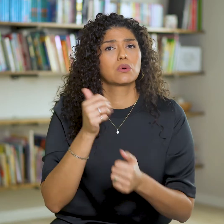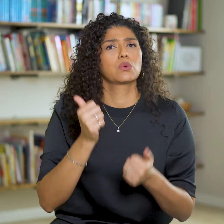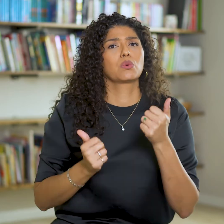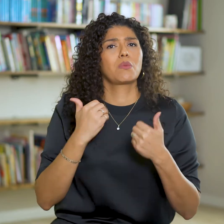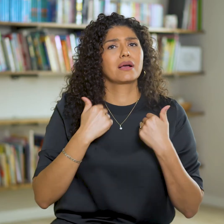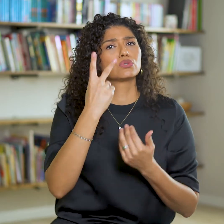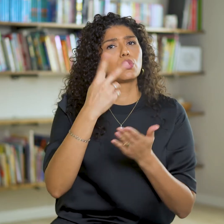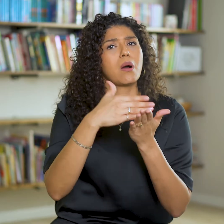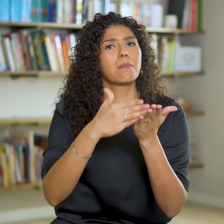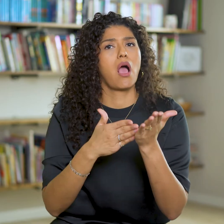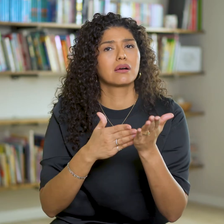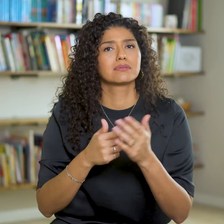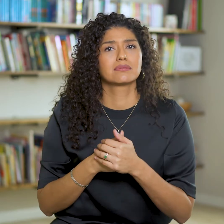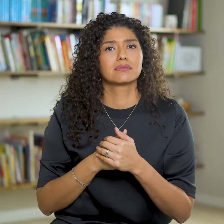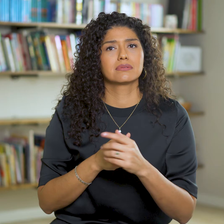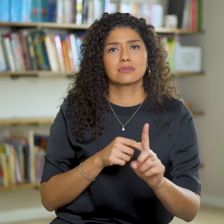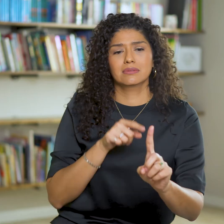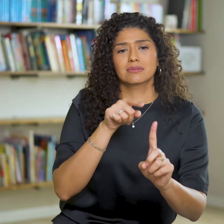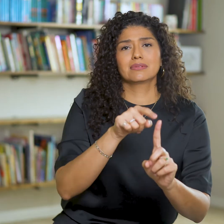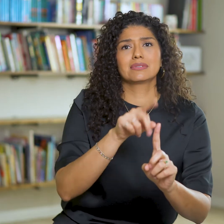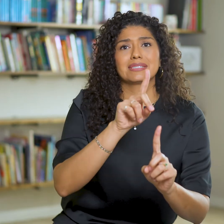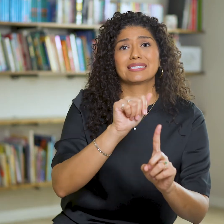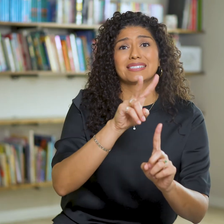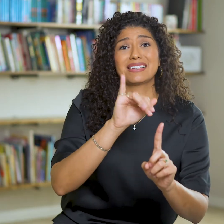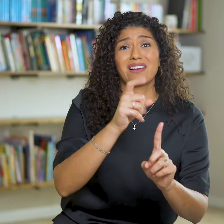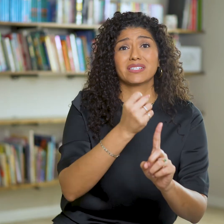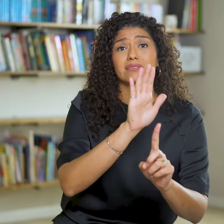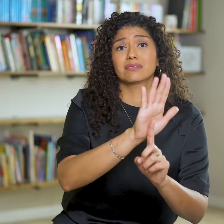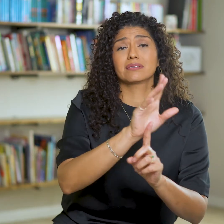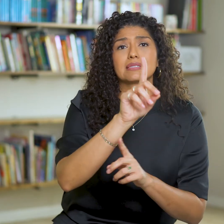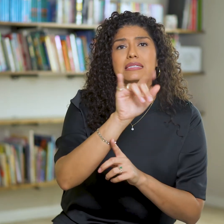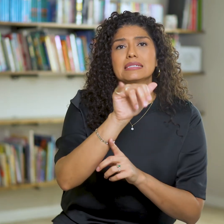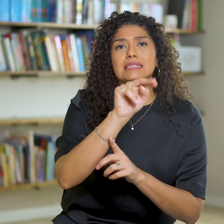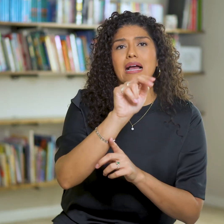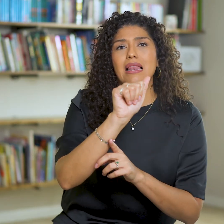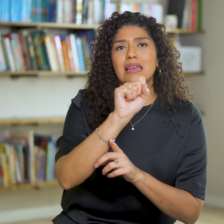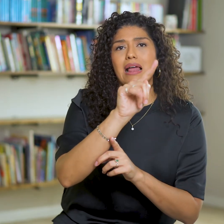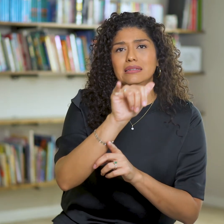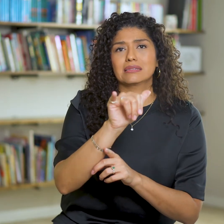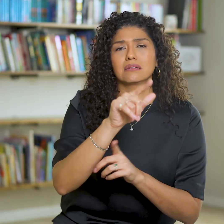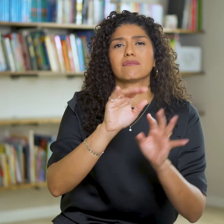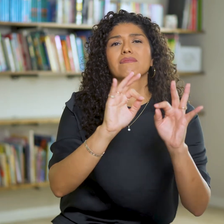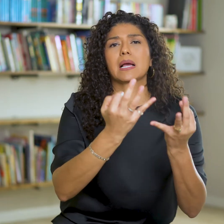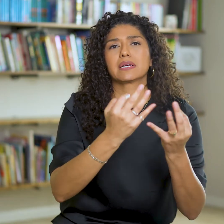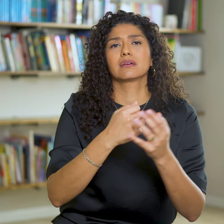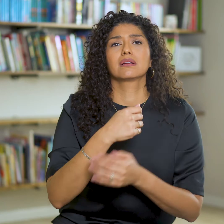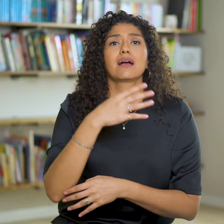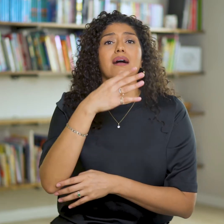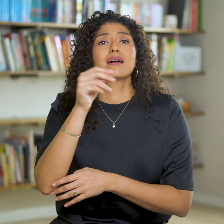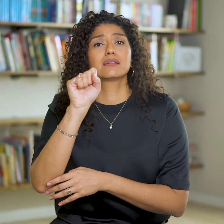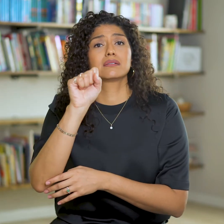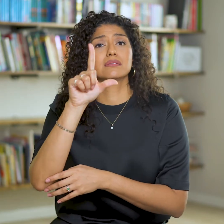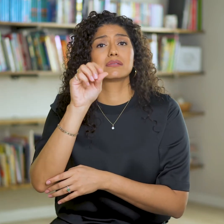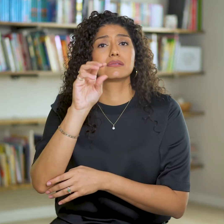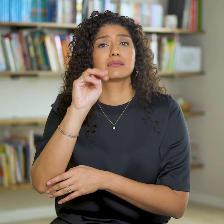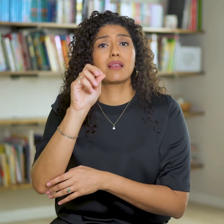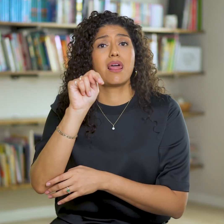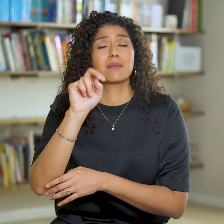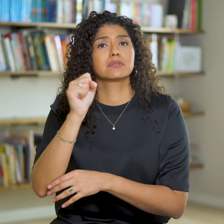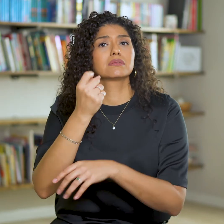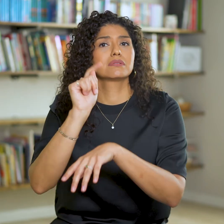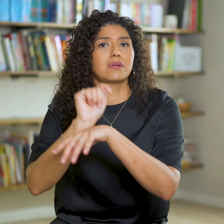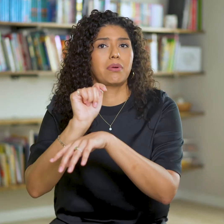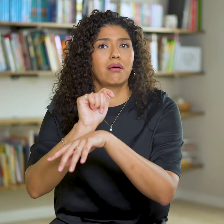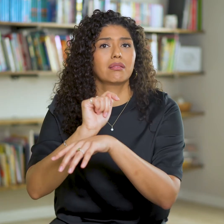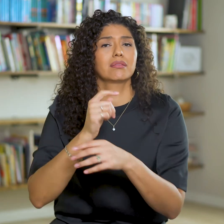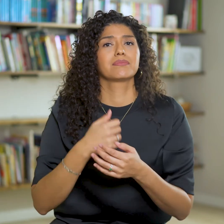which has two parts: David’s dynasty and Solomon’s Temple.